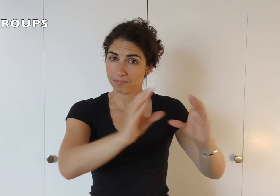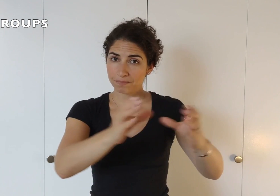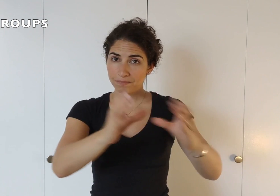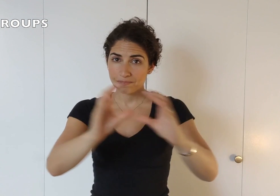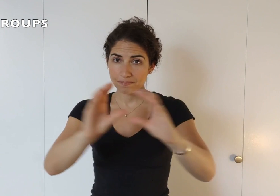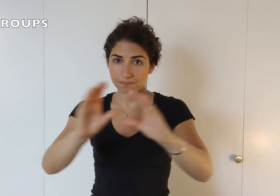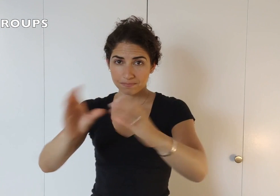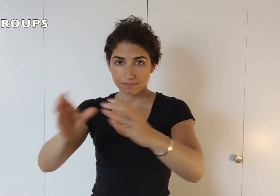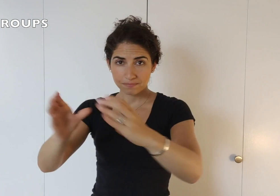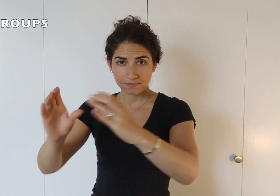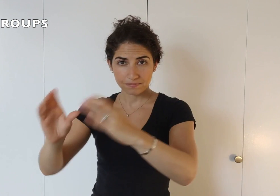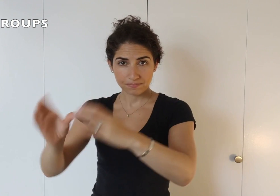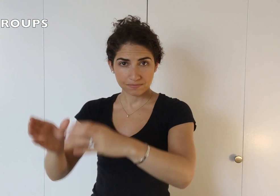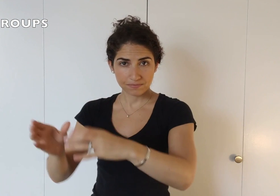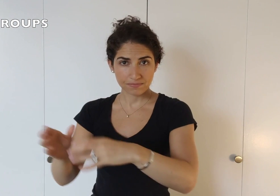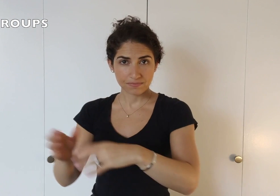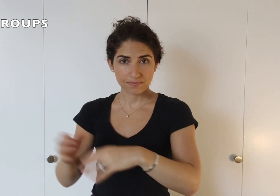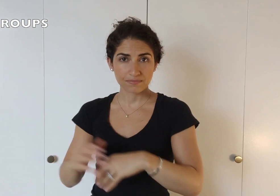GROUPS